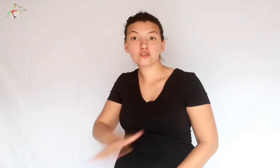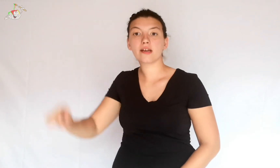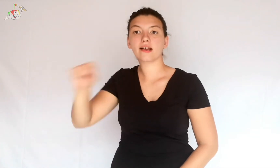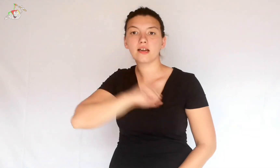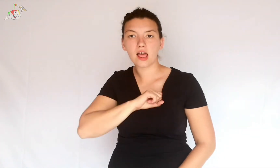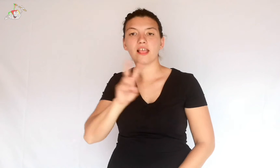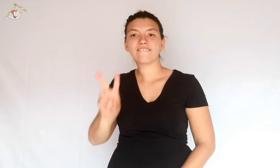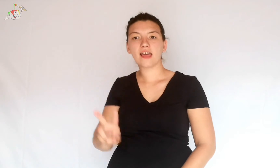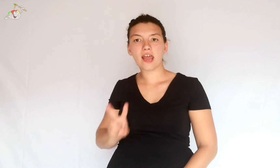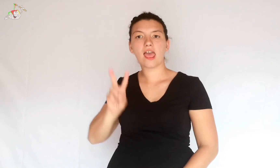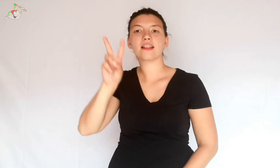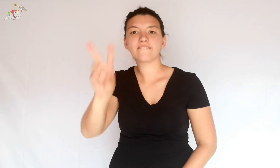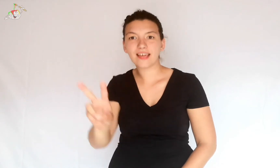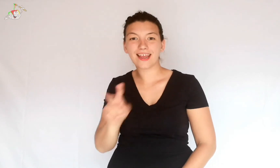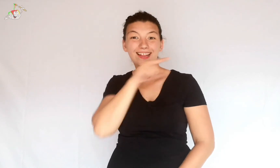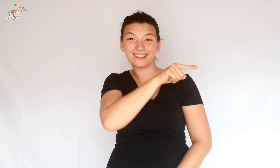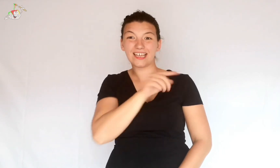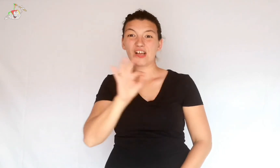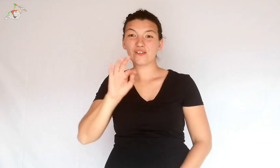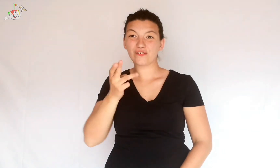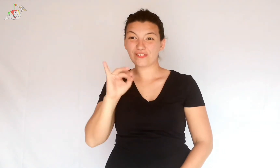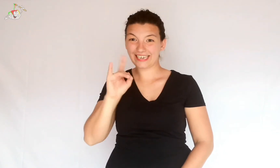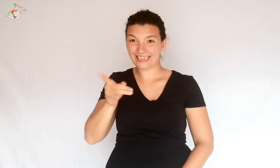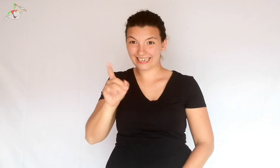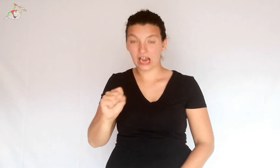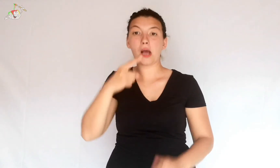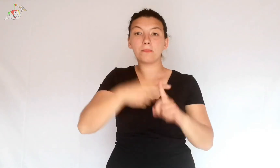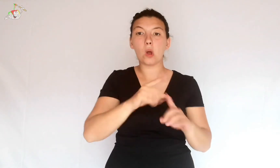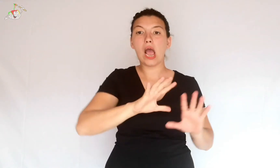Since then people believed that every Friday Frigga along